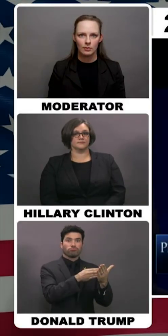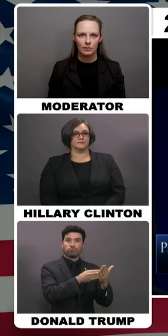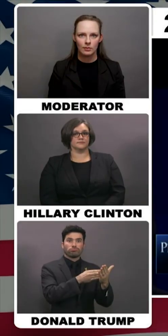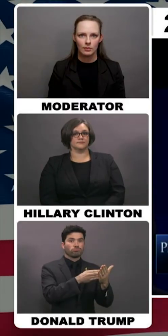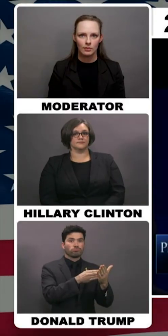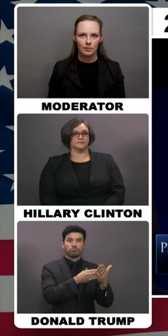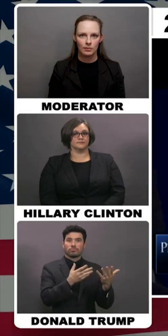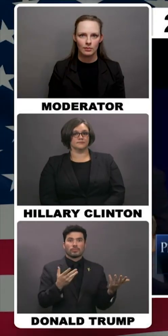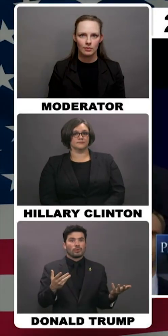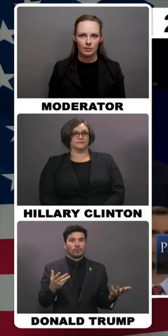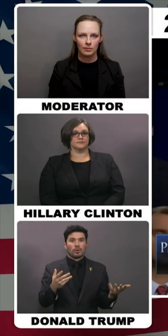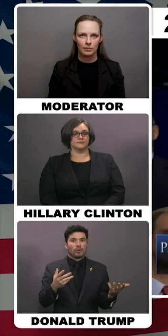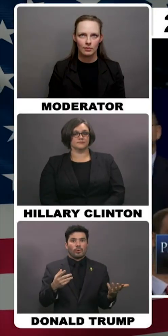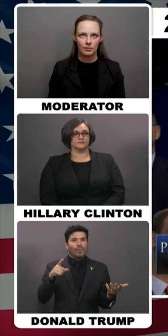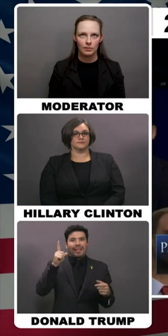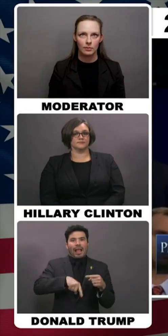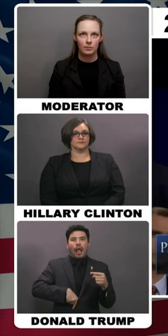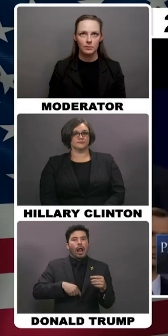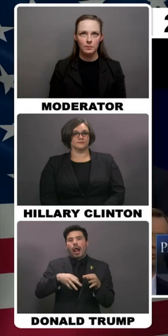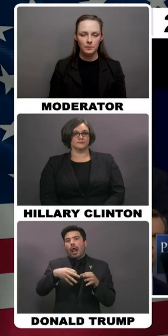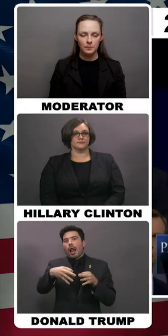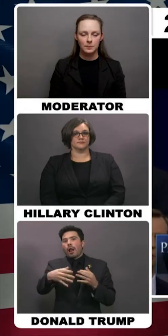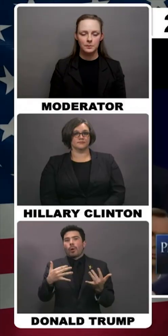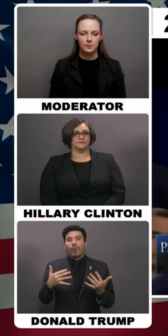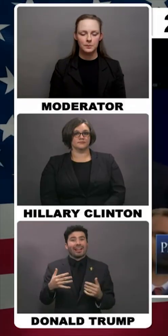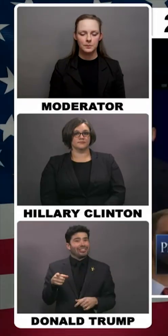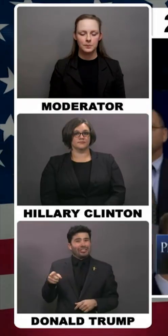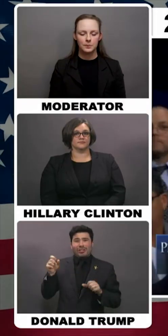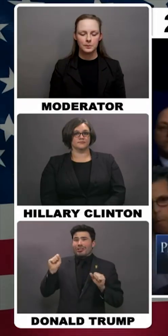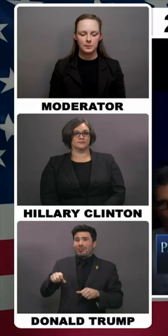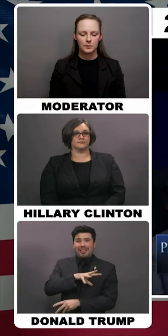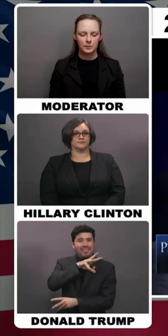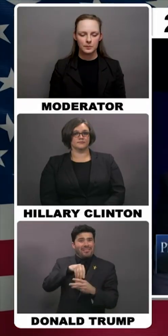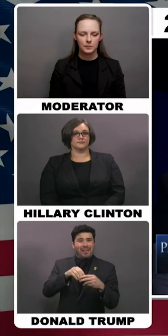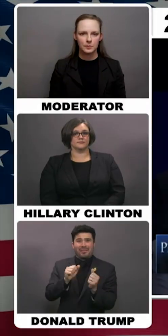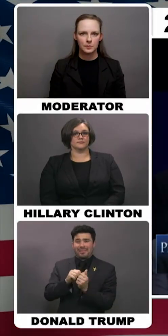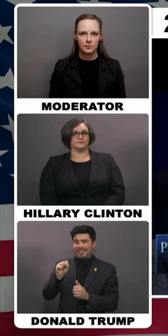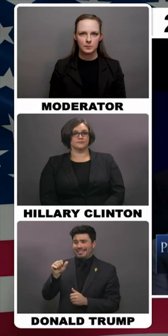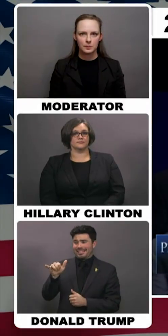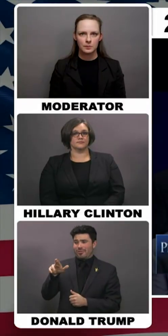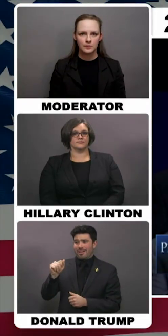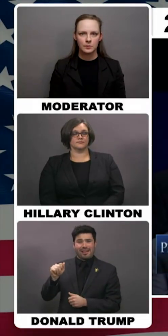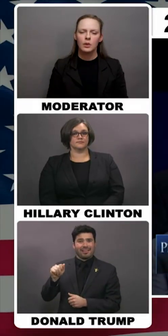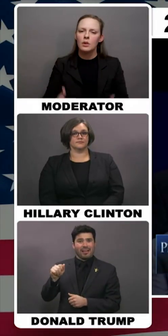She had a chance to do something with Syria. They had a chance, and that was the line. What do you think Will happen if Aleppo falls?